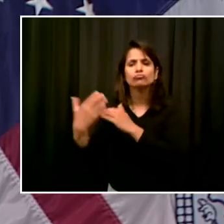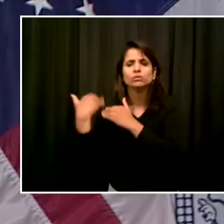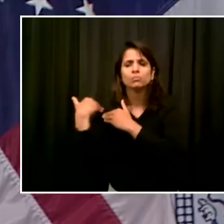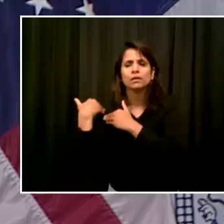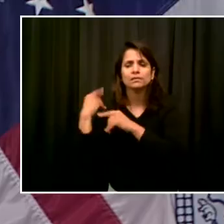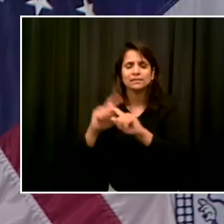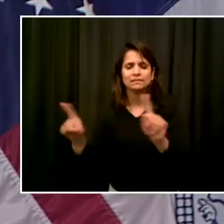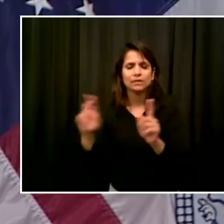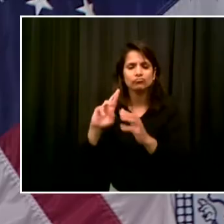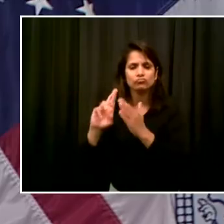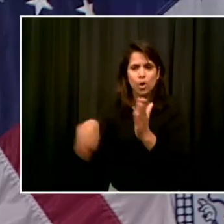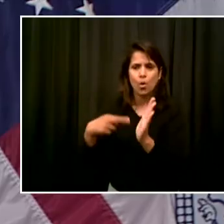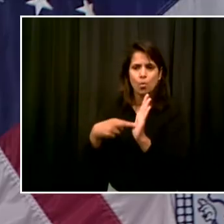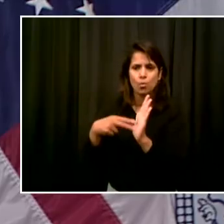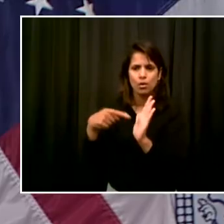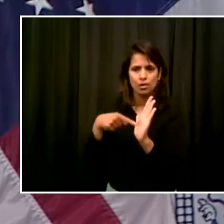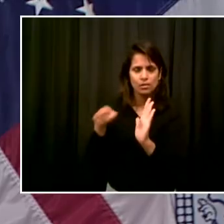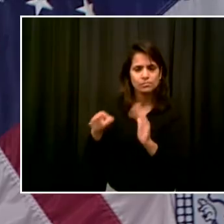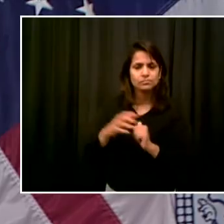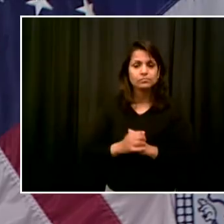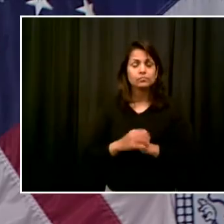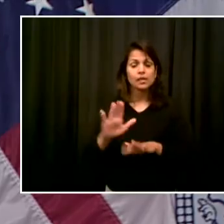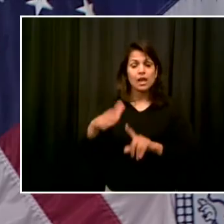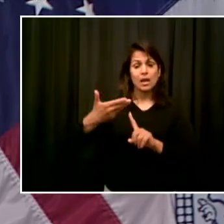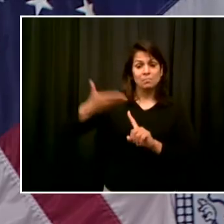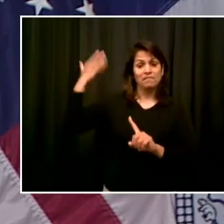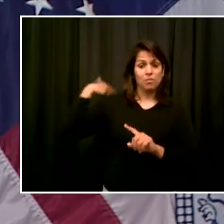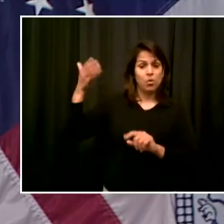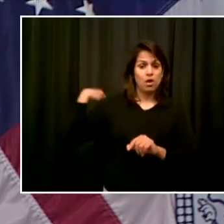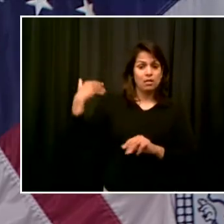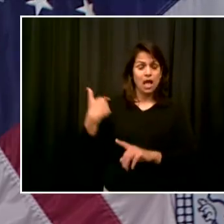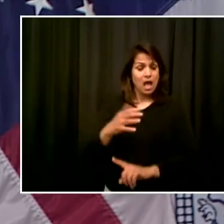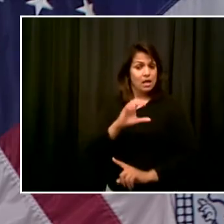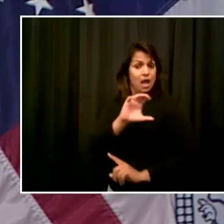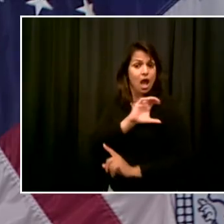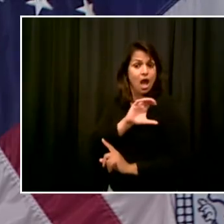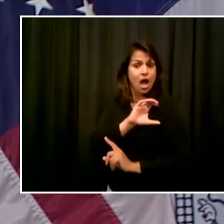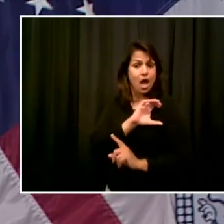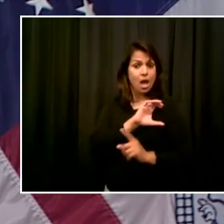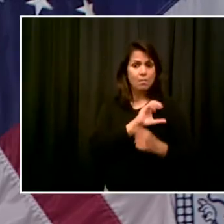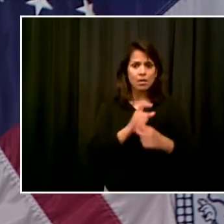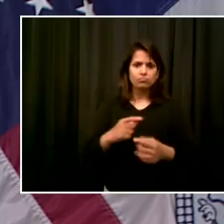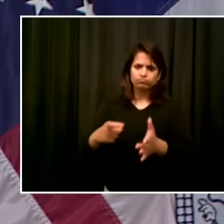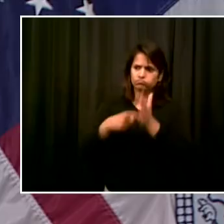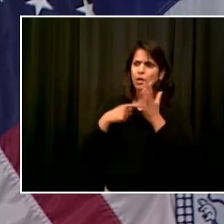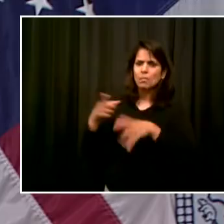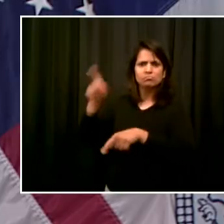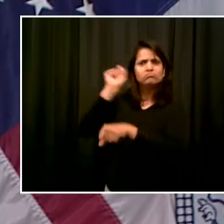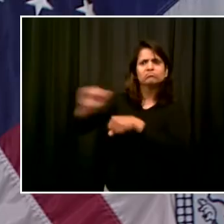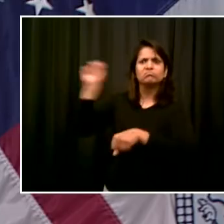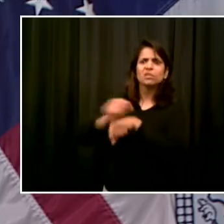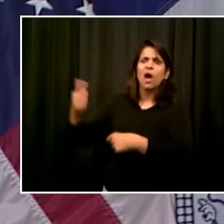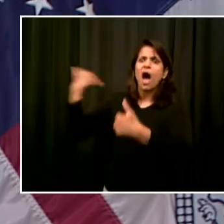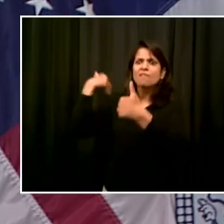QUESTION OF REFORM. THE DESIRE TO SEE ROLES THAT CAN BE HANDLED BY CIIVLIAN AGENCIES DONE